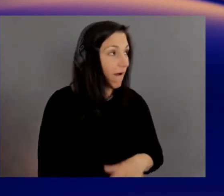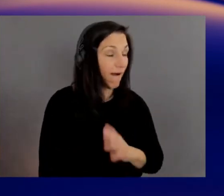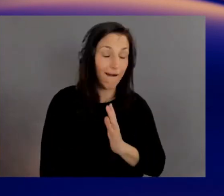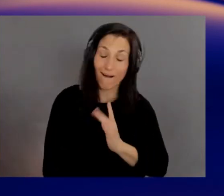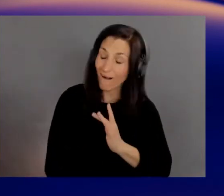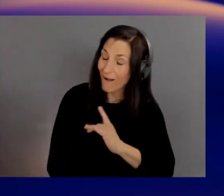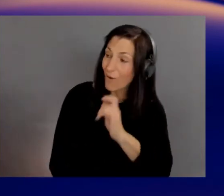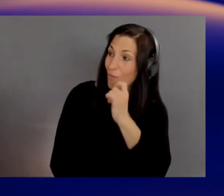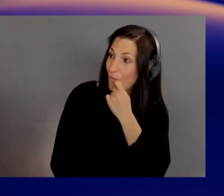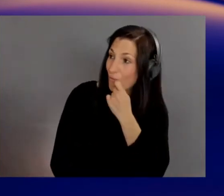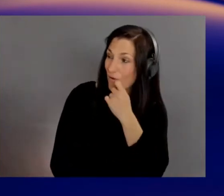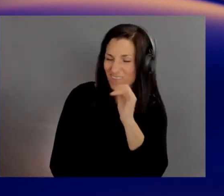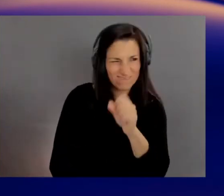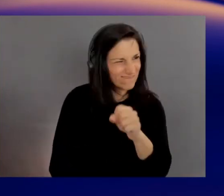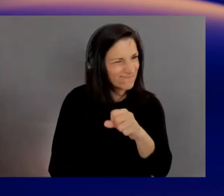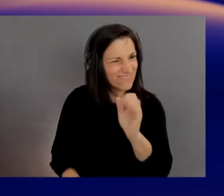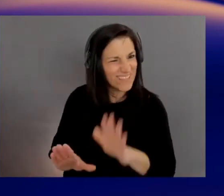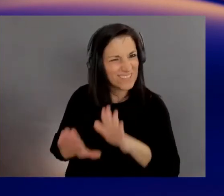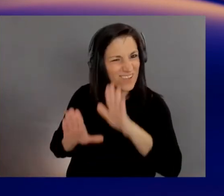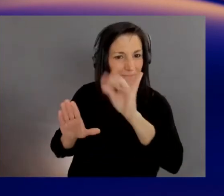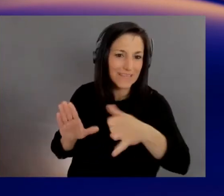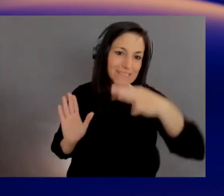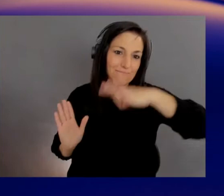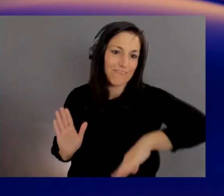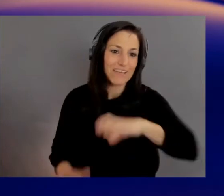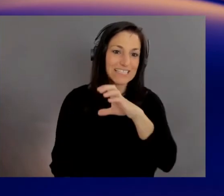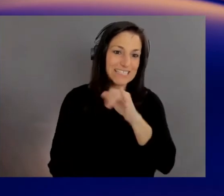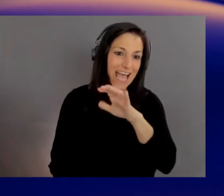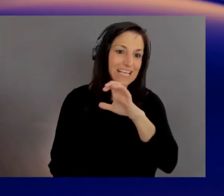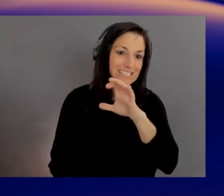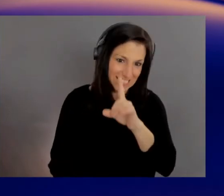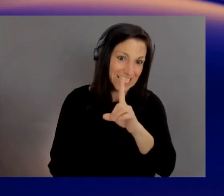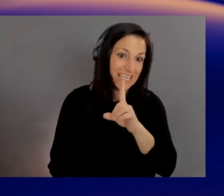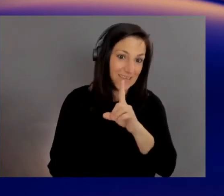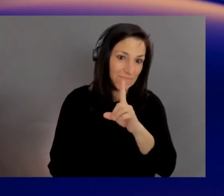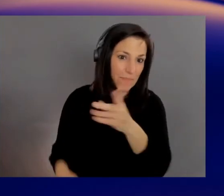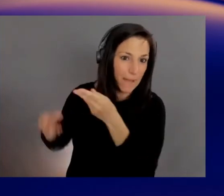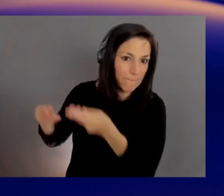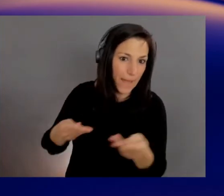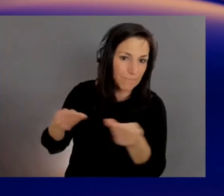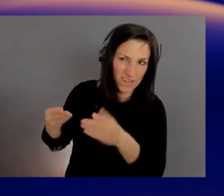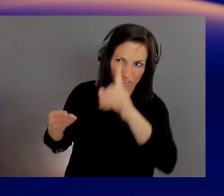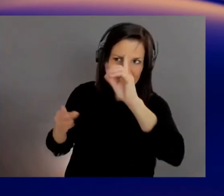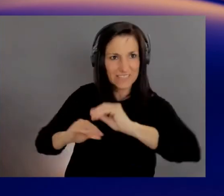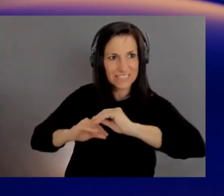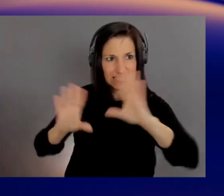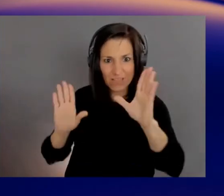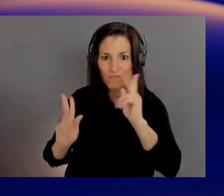look, the benefits for running a CICD pipeline are pretty, I think, clear to people who have engaged in DevOps.